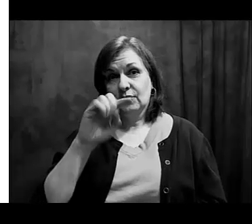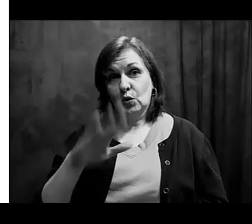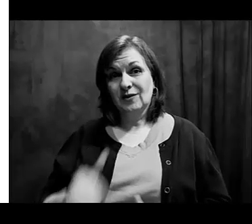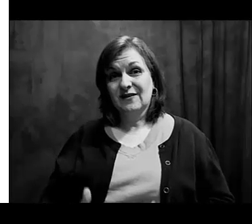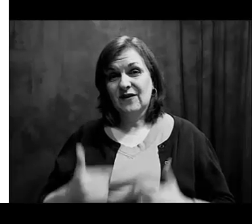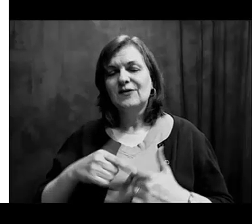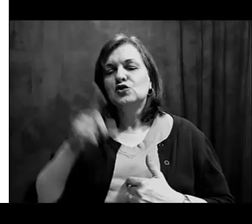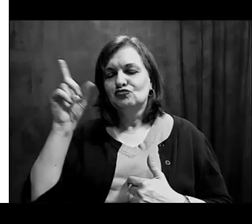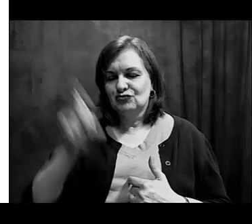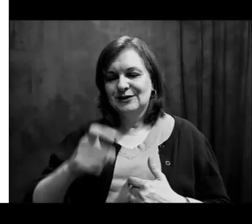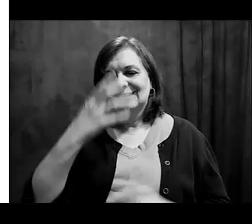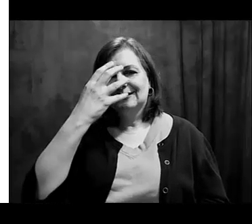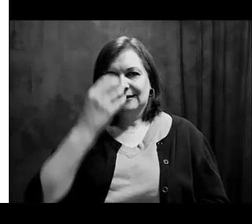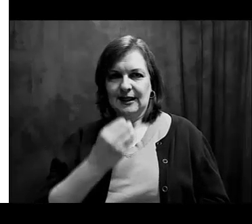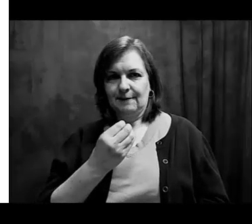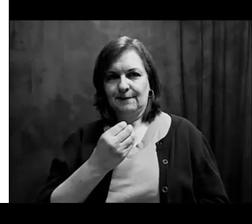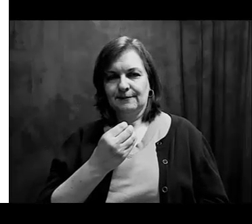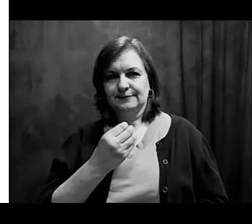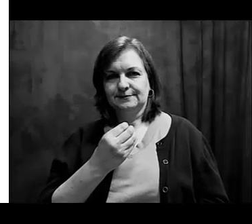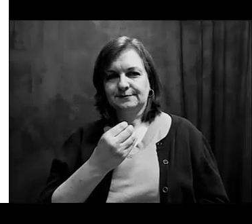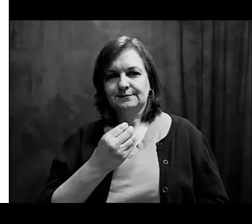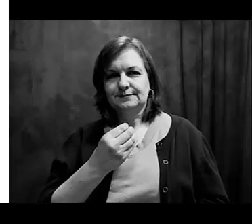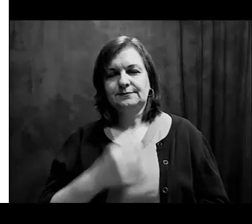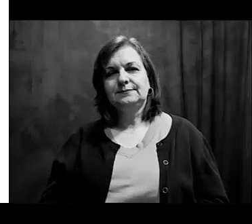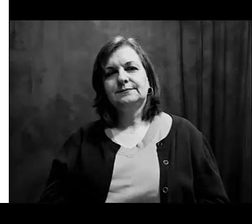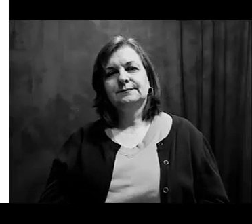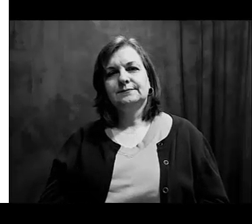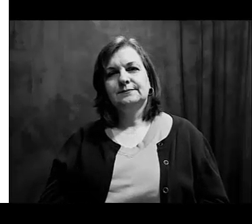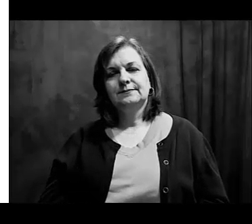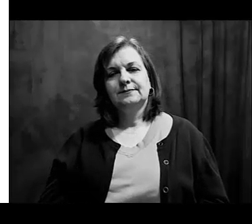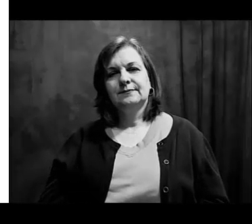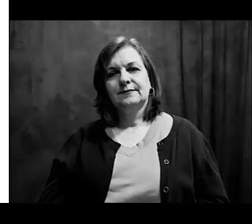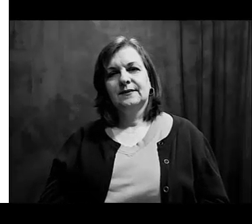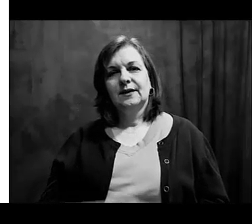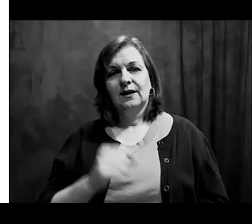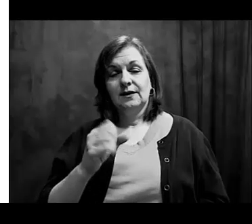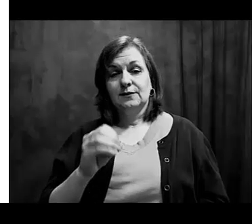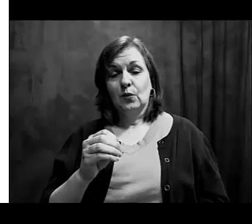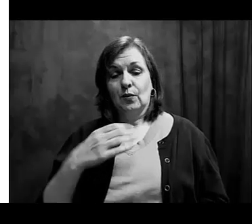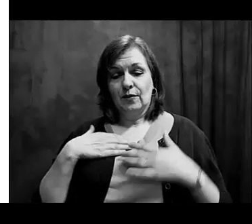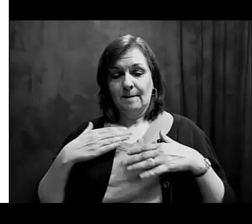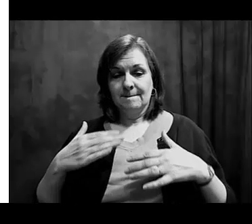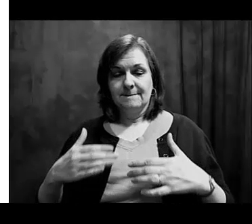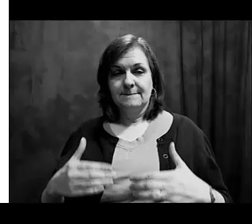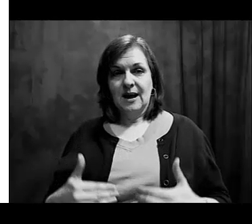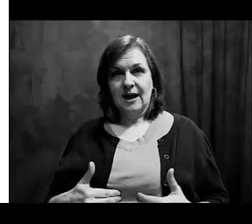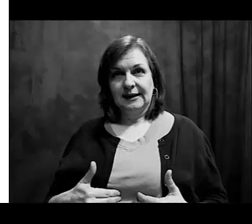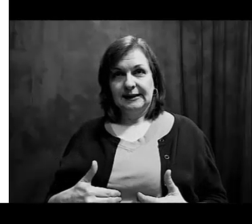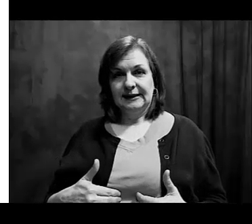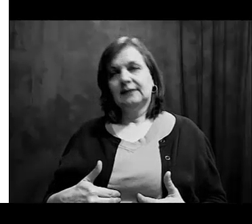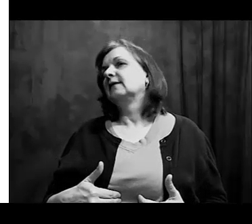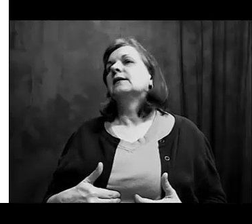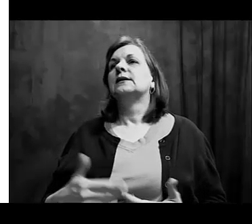so it decreases your external